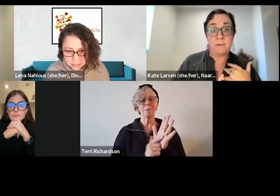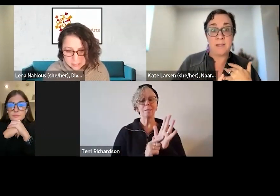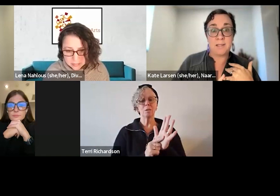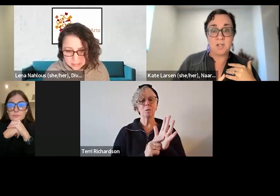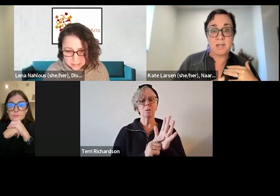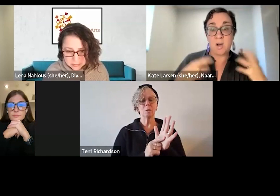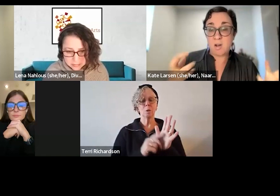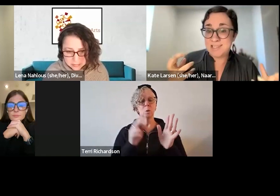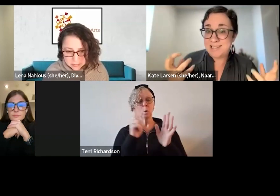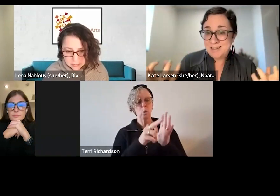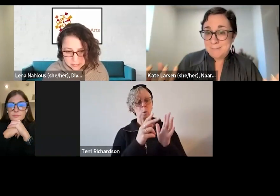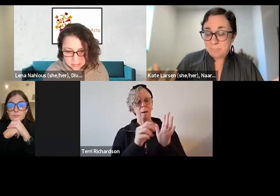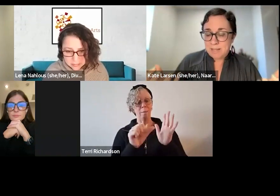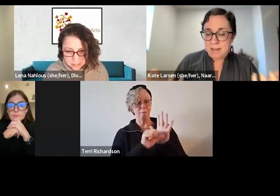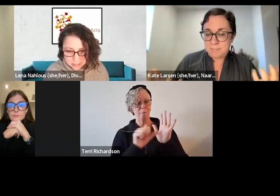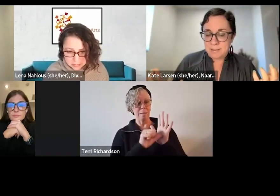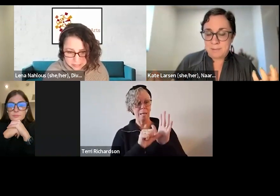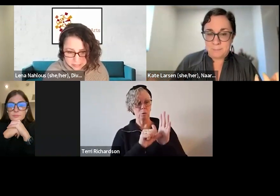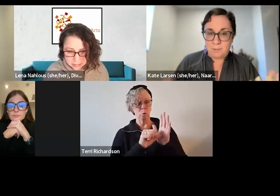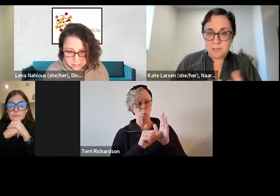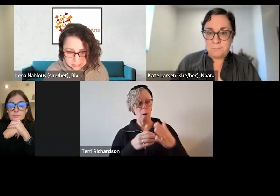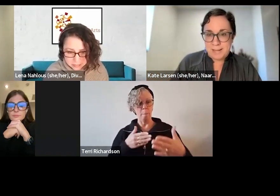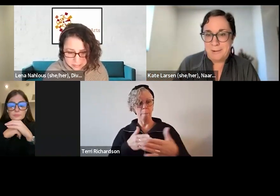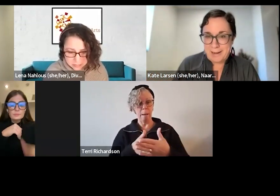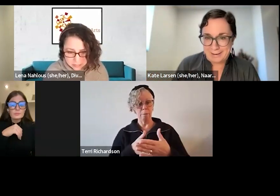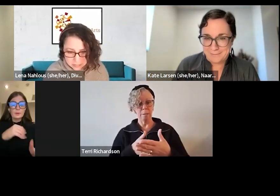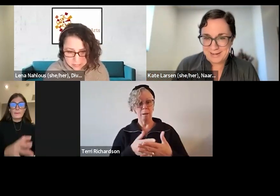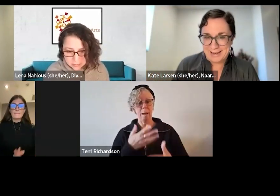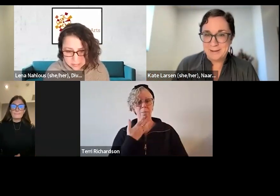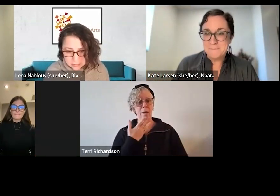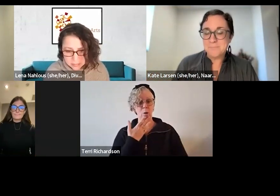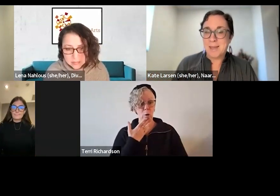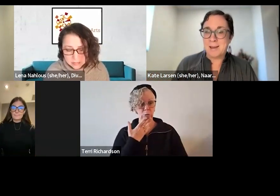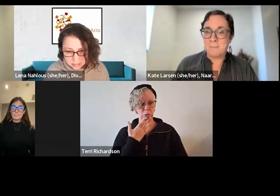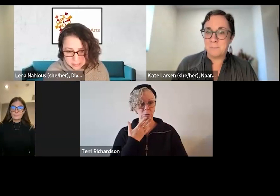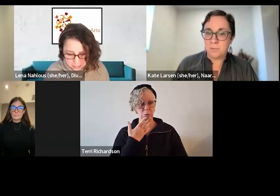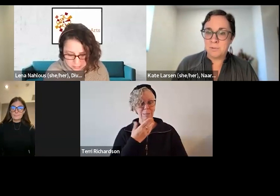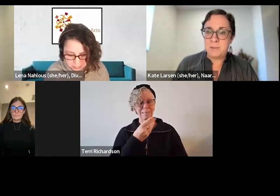that actually cost some people to be on our governing boards.